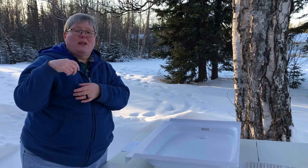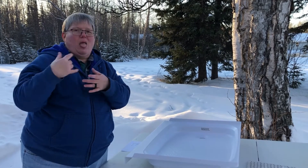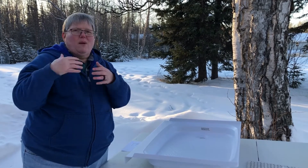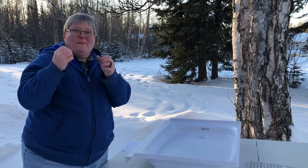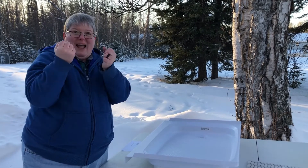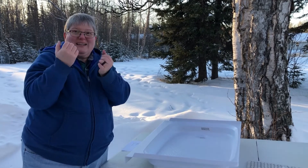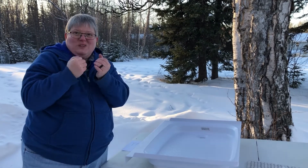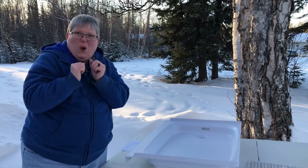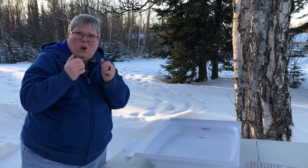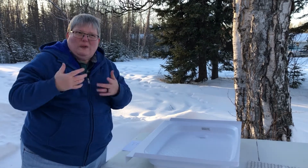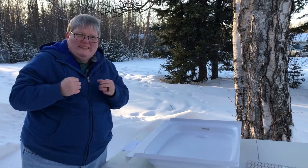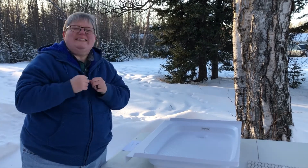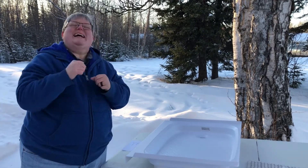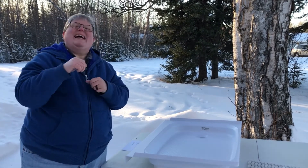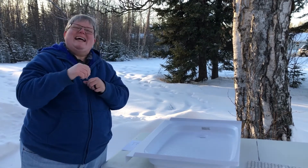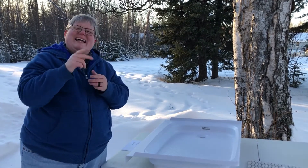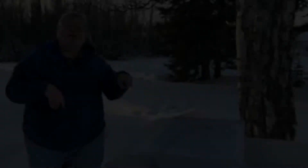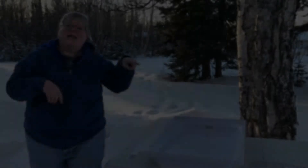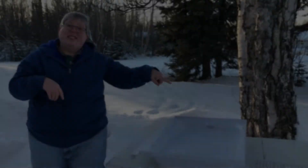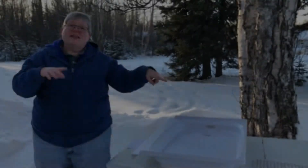OOOOO my hands are cold!!! LOL